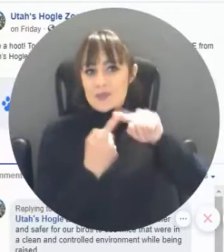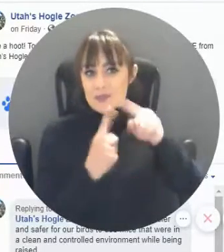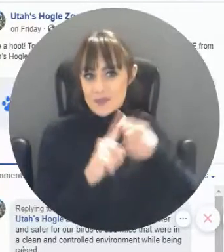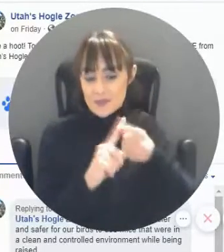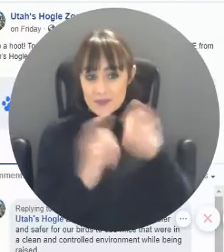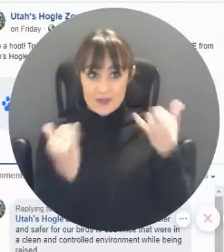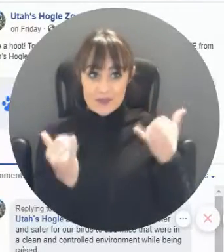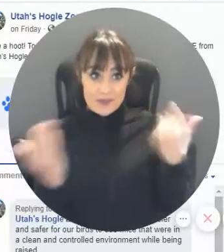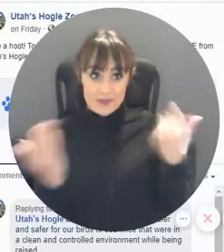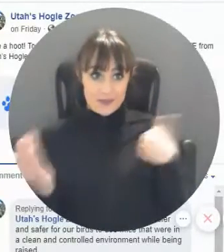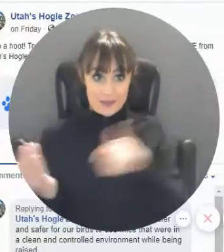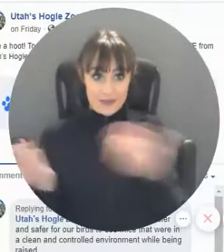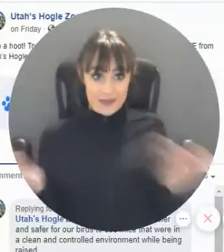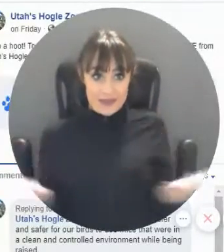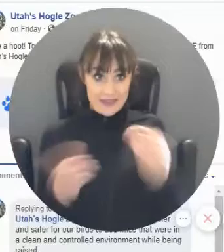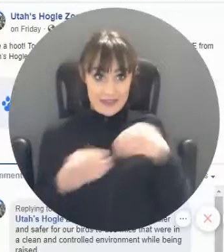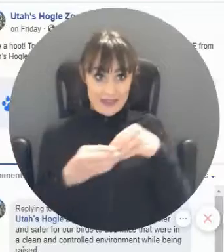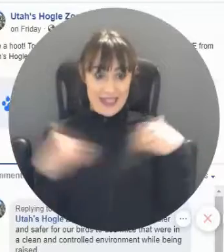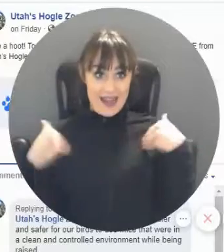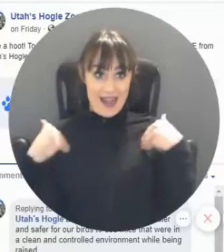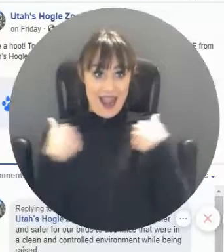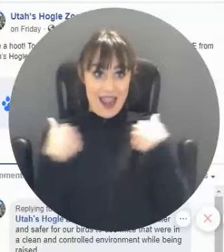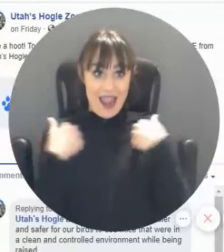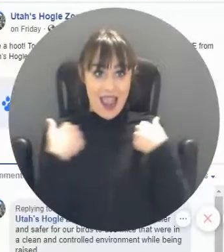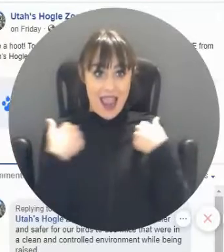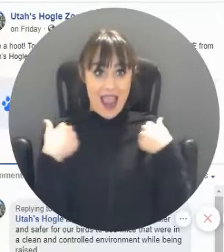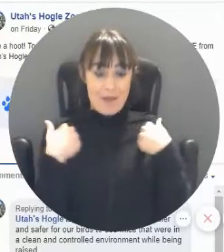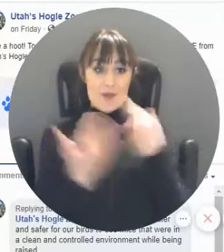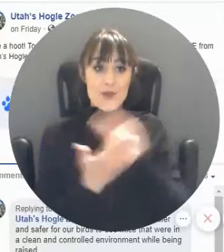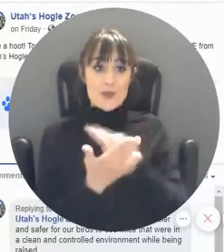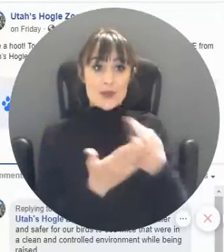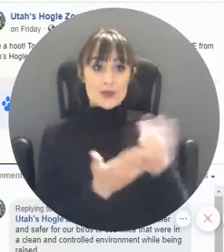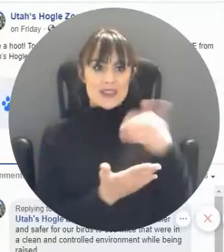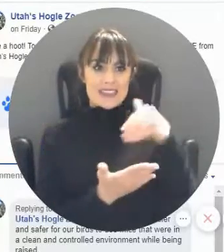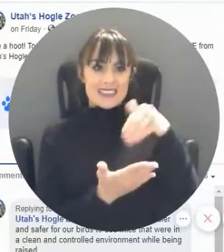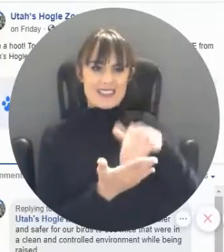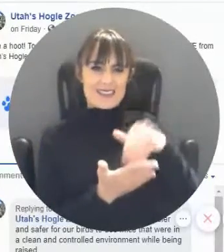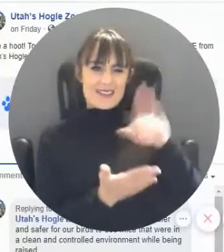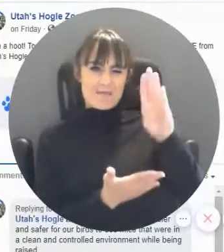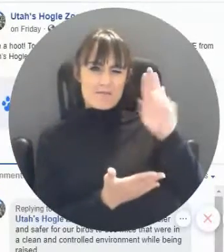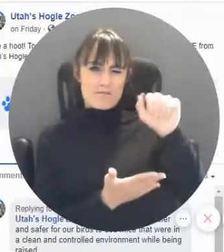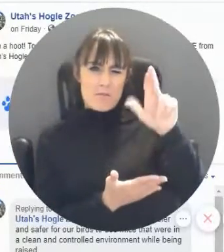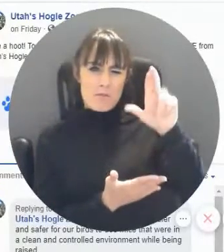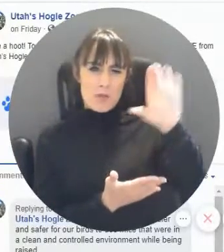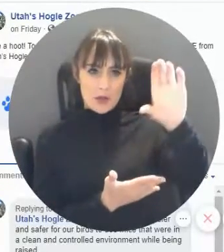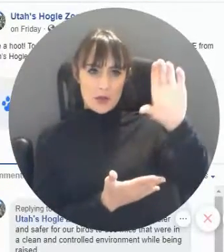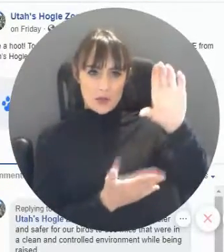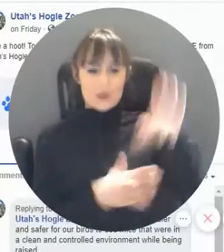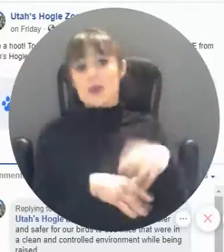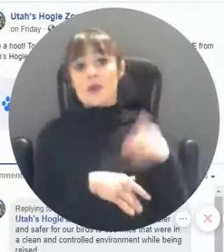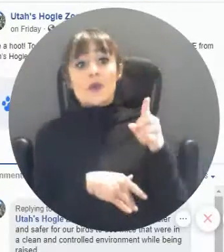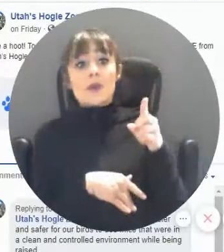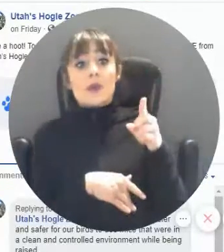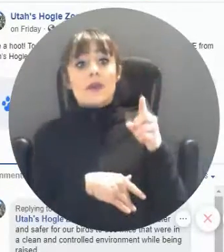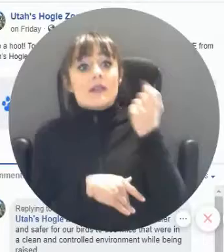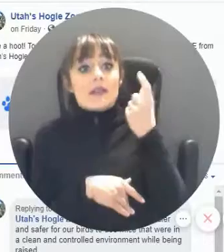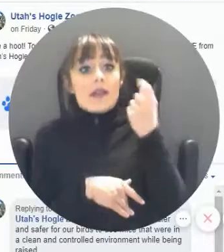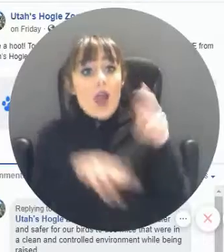especially known as the ARC here at the zoo. You may have seen this building on the train ride as you approach the bridge